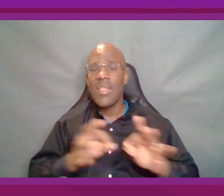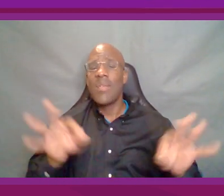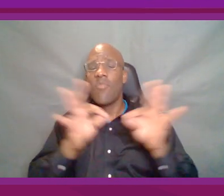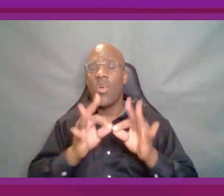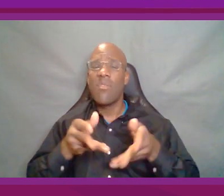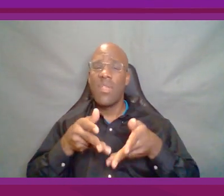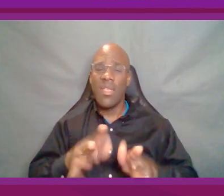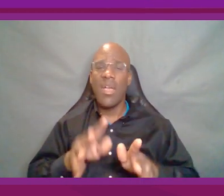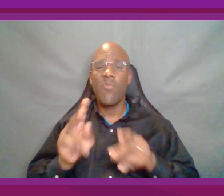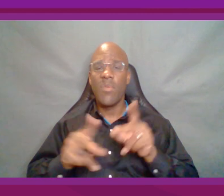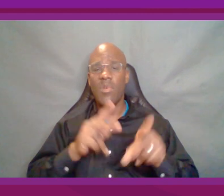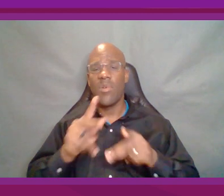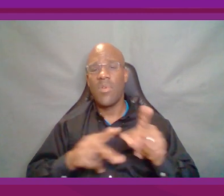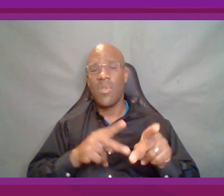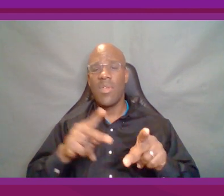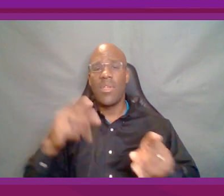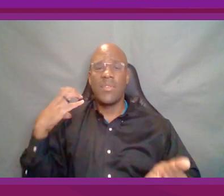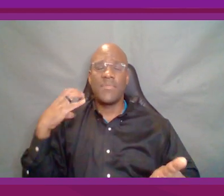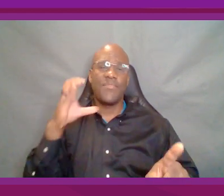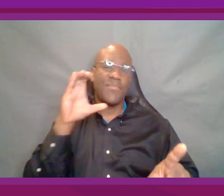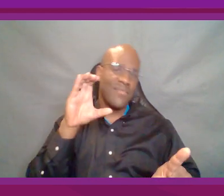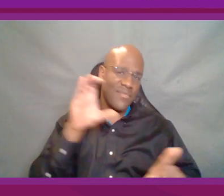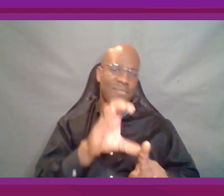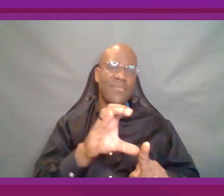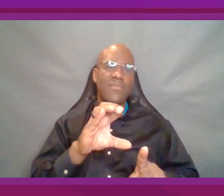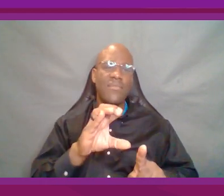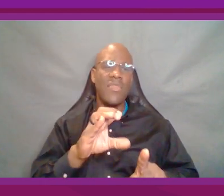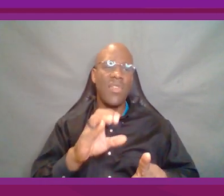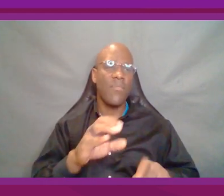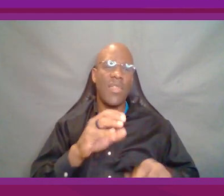critical to allow people and empower them on their